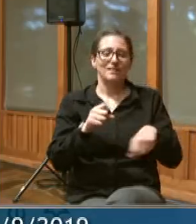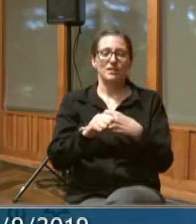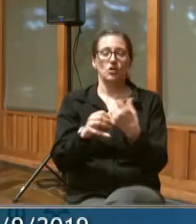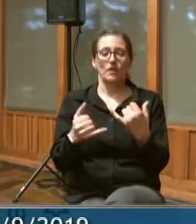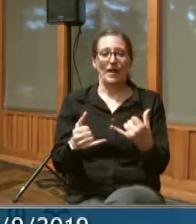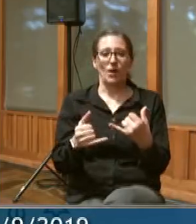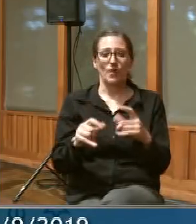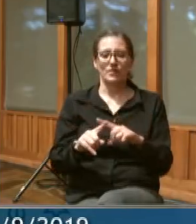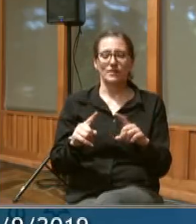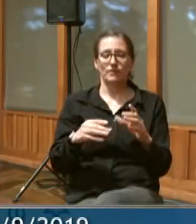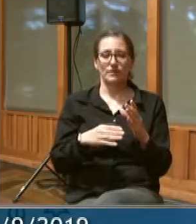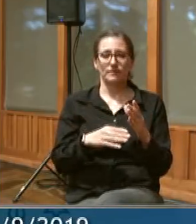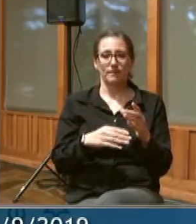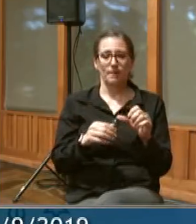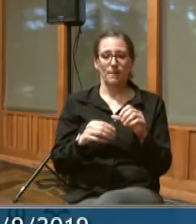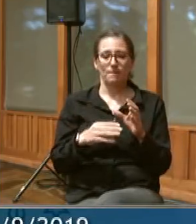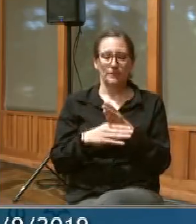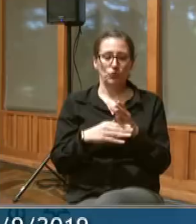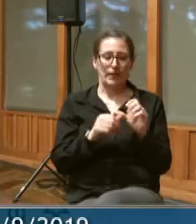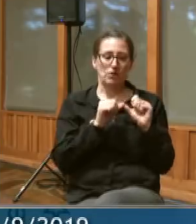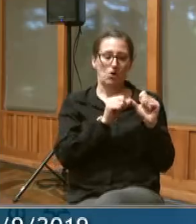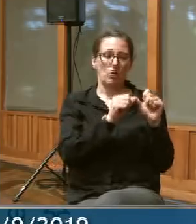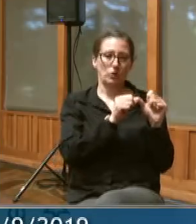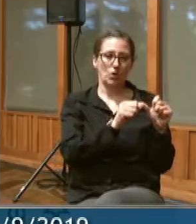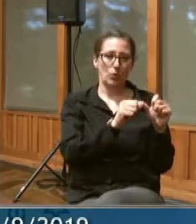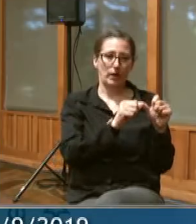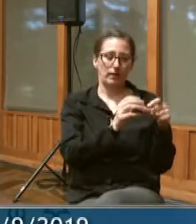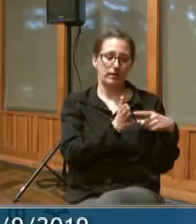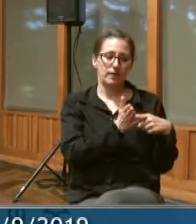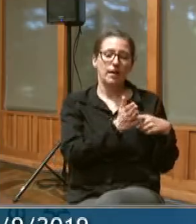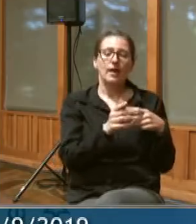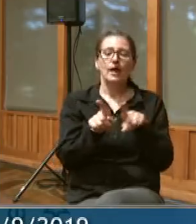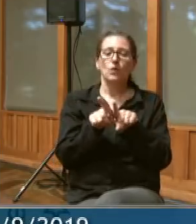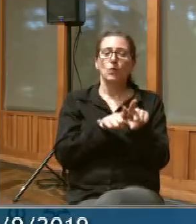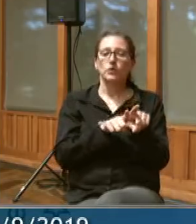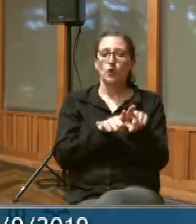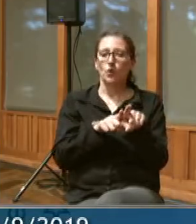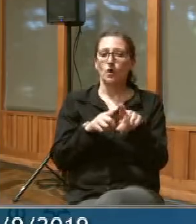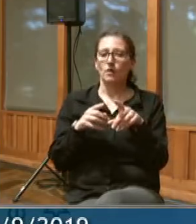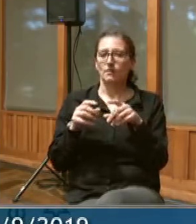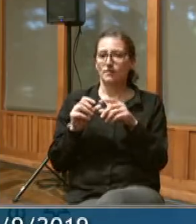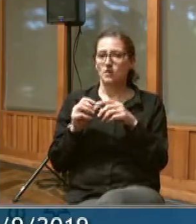THAT THEY COULD SHIFT WITHIN THEIR BUDGET, THIS YEAR THE DIFFERENCE BETWEEN THE ONGOING ALLOCATION AND THE COSTS OF